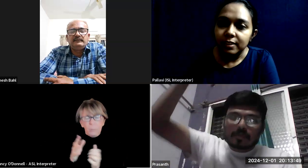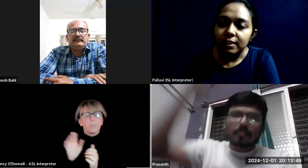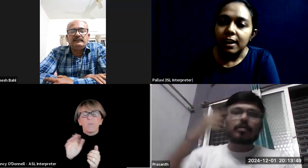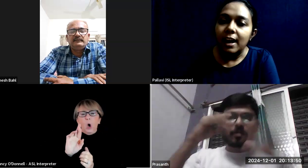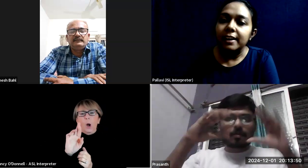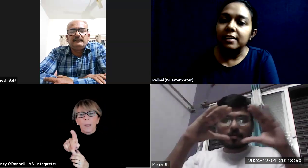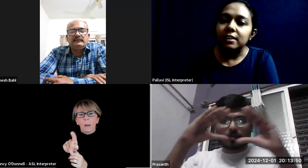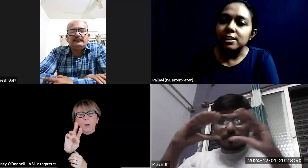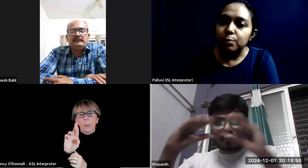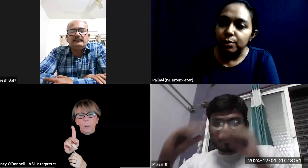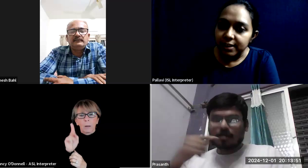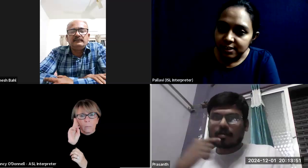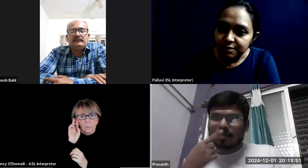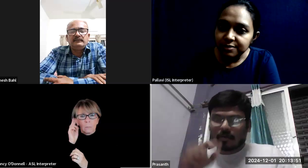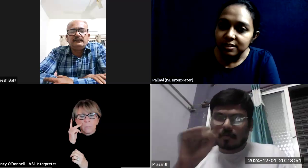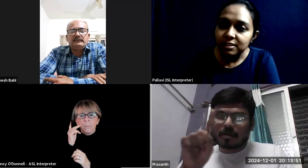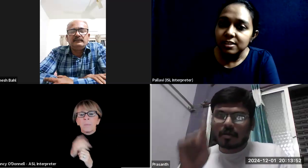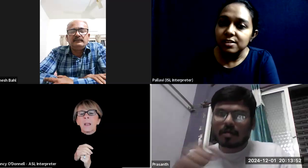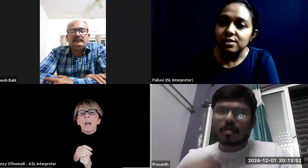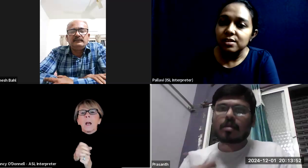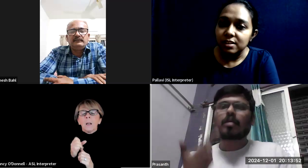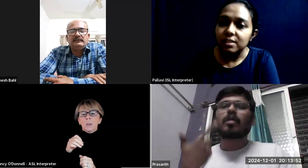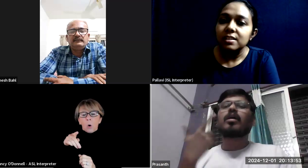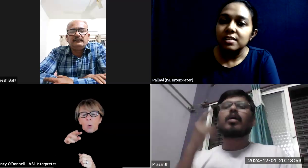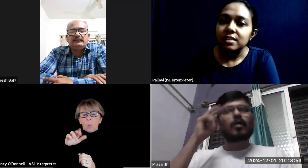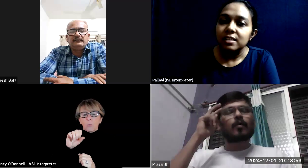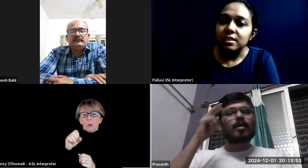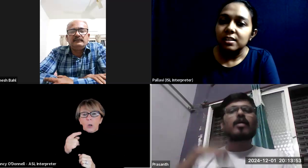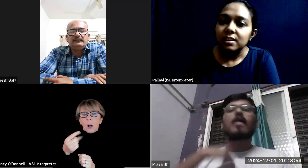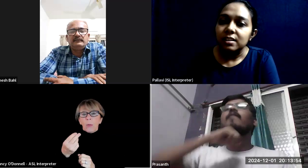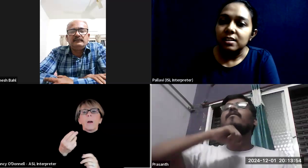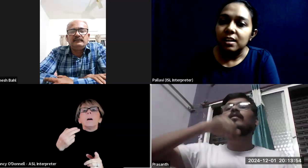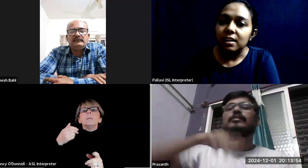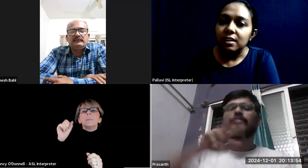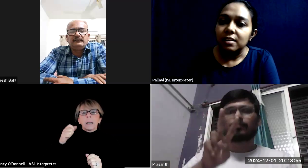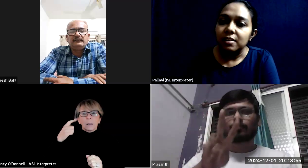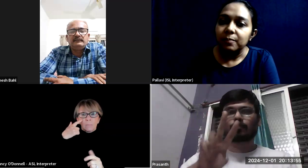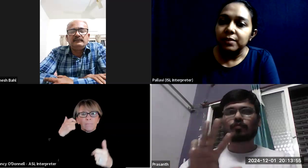And it's progressive.